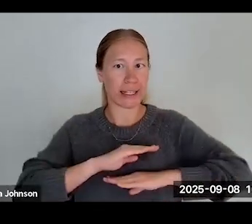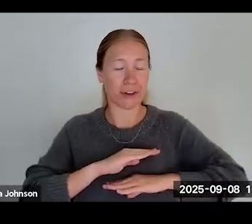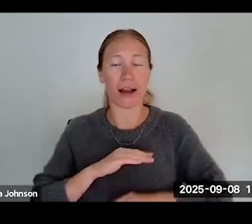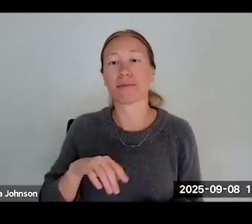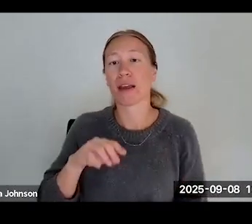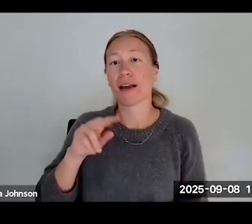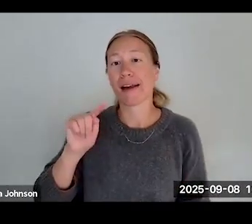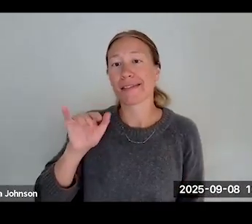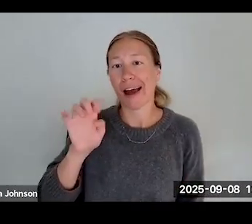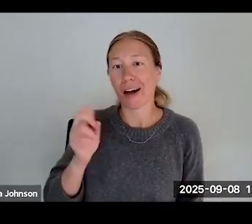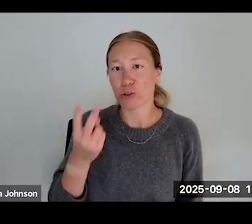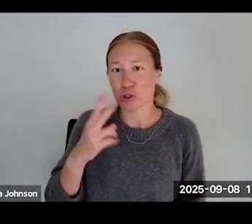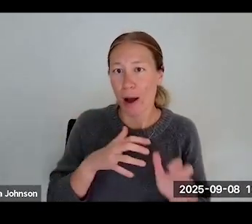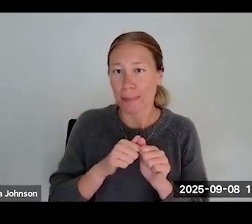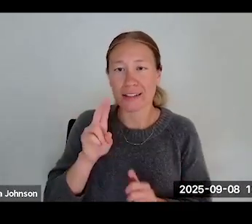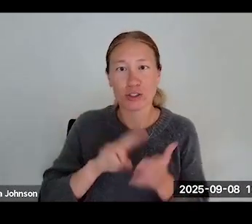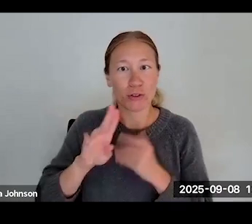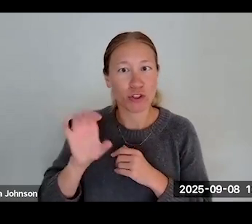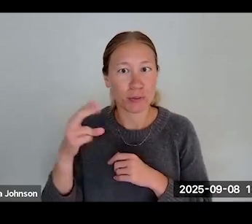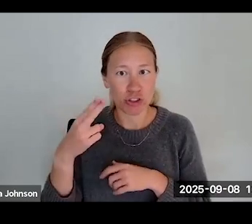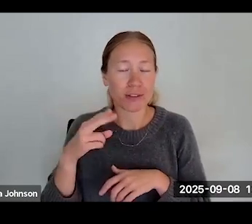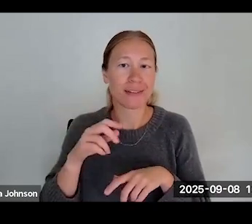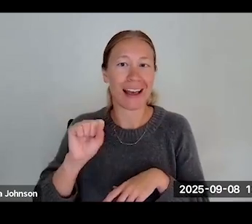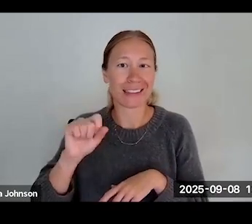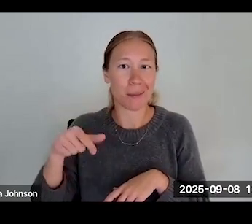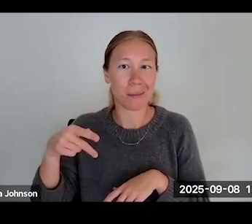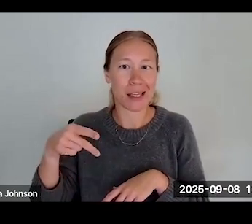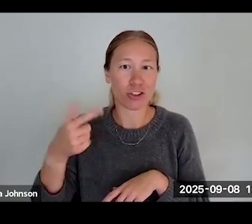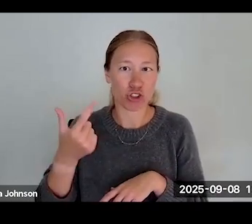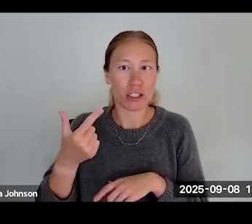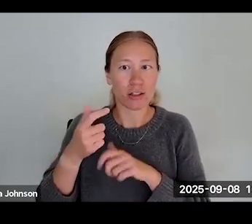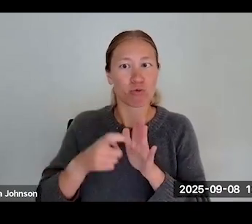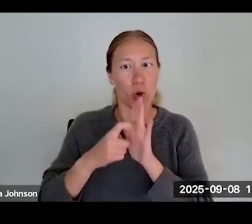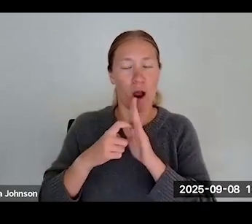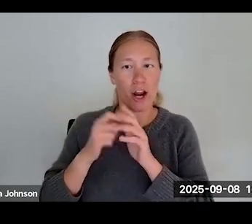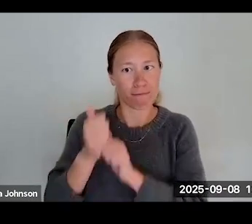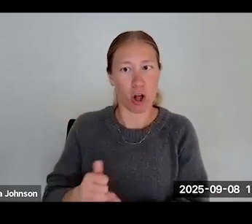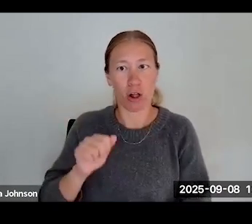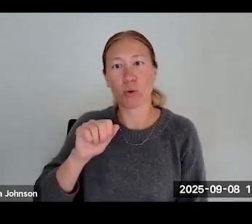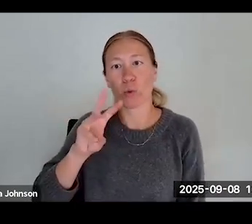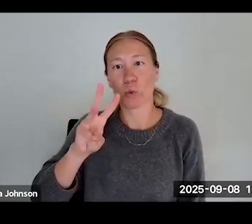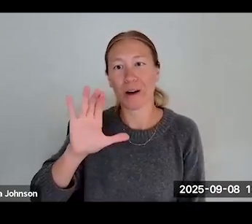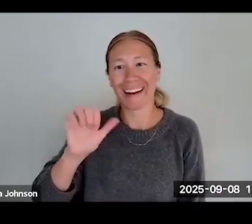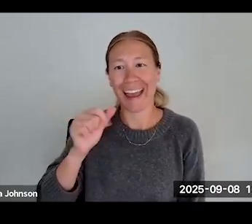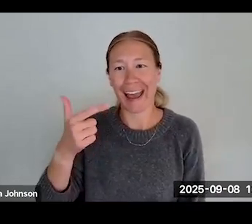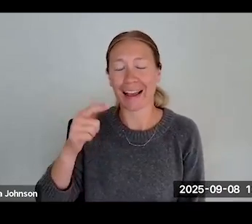and U of M standard practice guidelines require adherence to WCAG Version 2.1 Level AA Criteria,